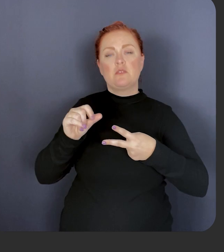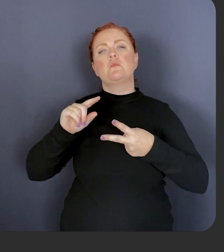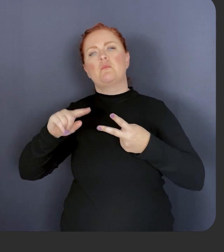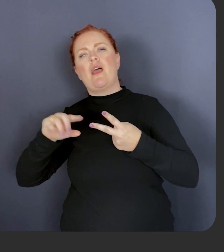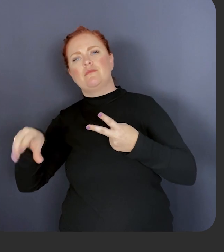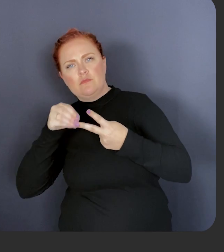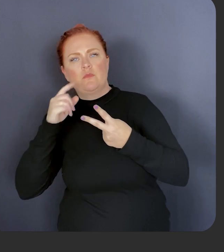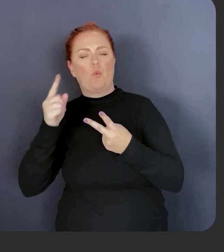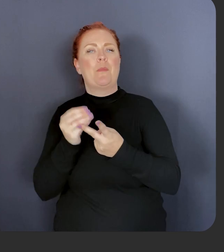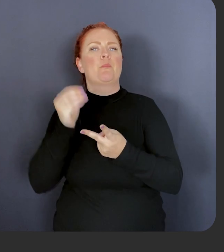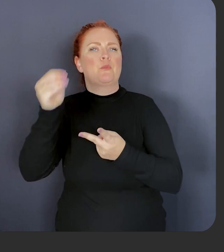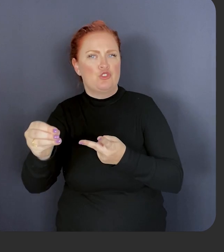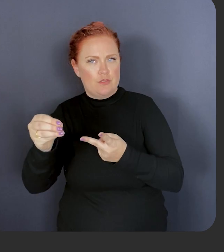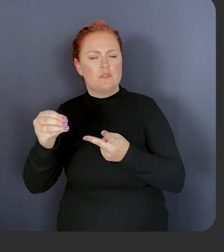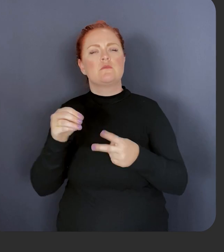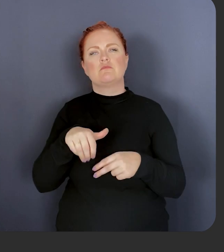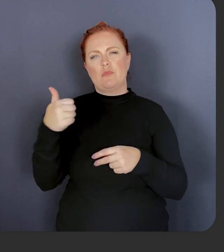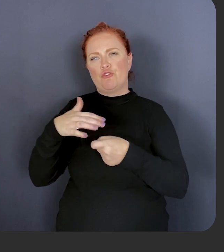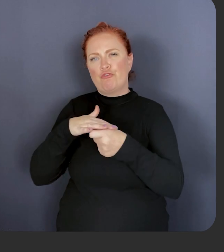and add that LiveAnnouncer, but in my other place, which